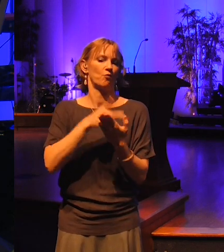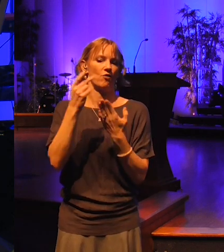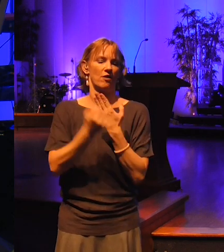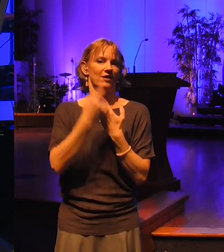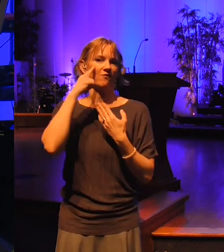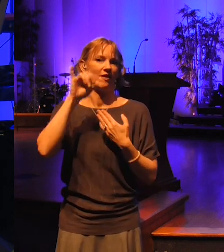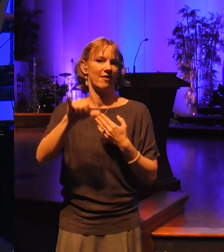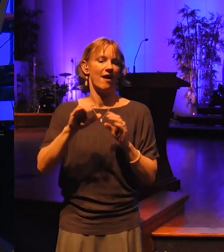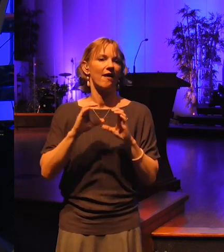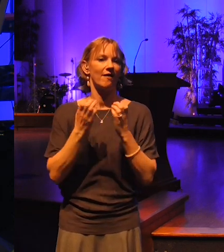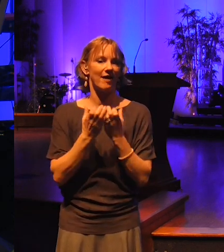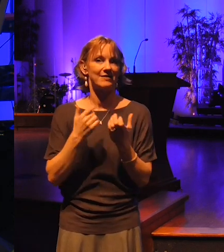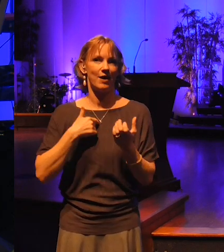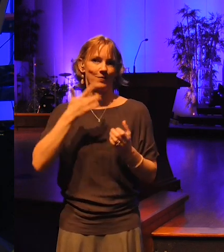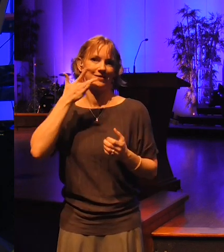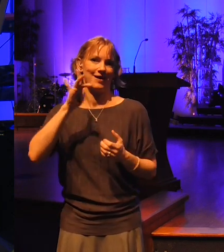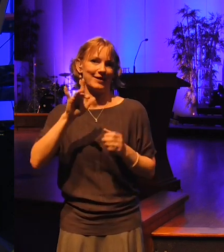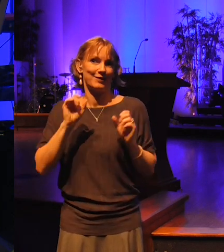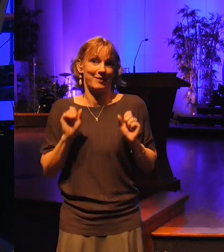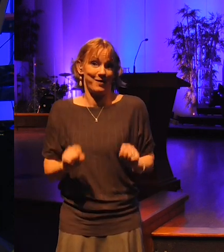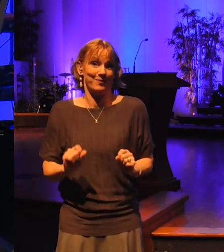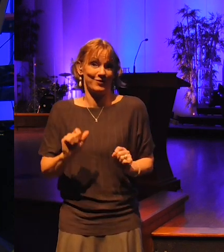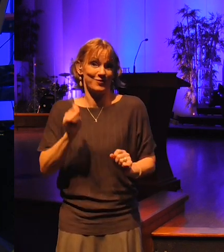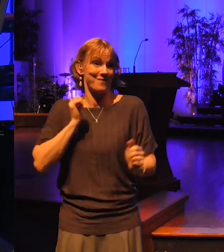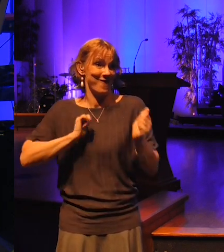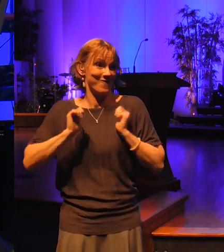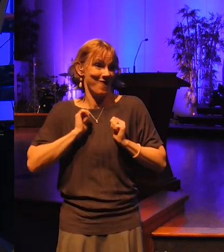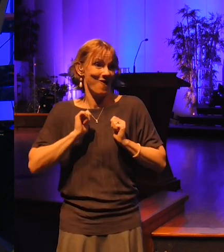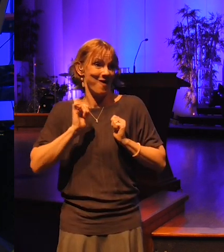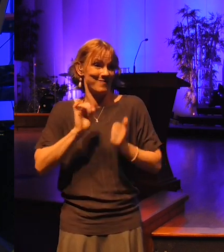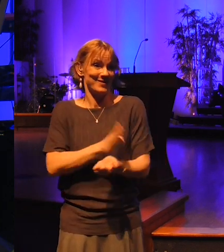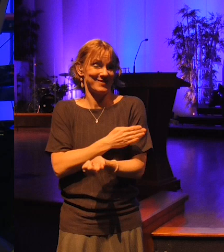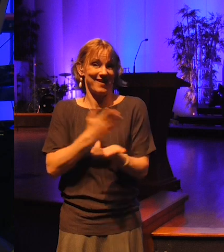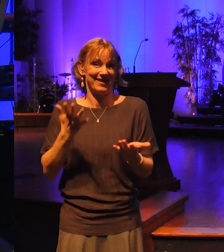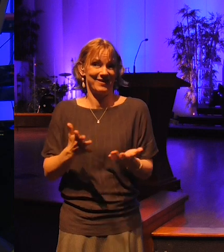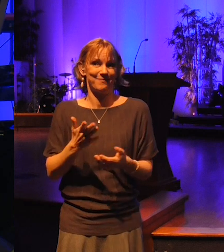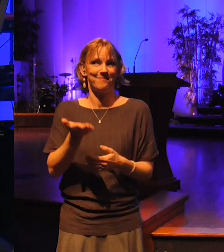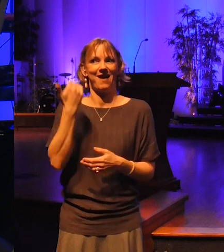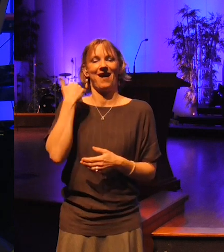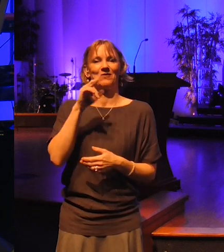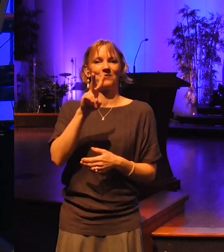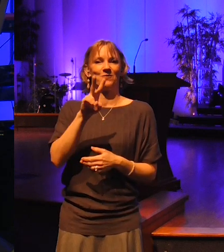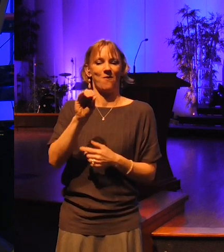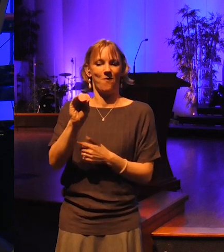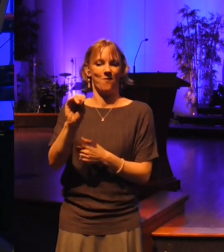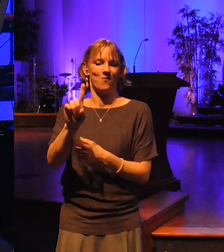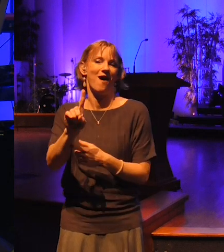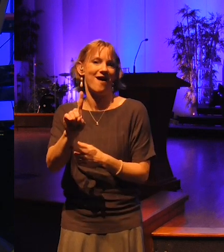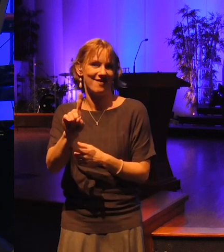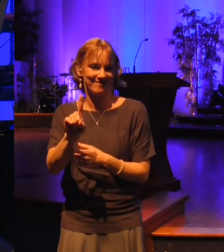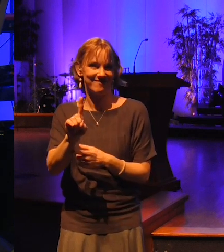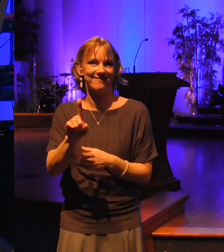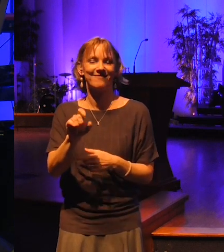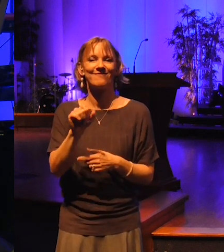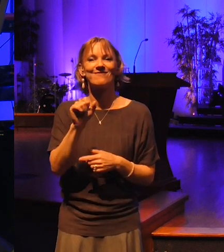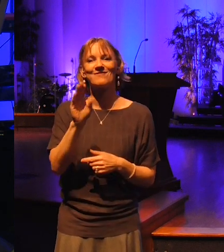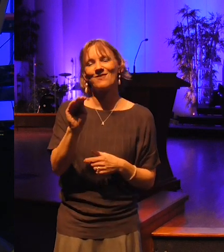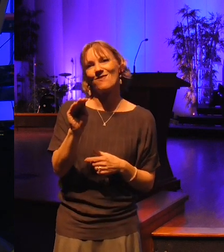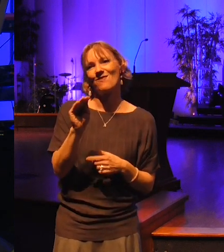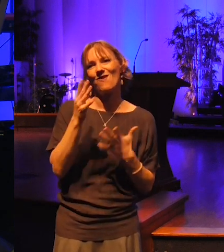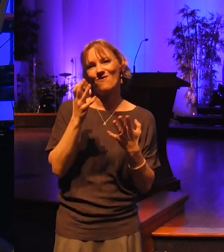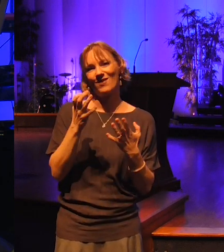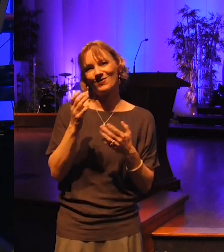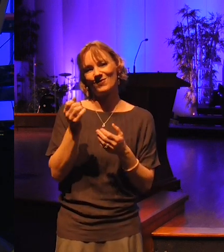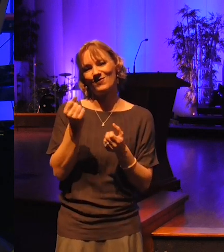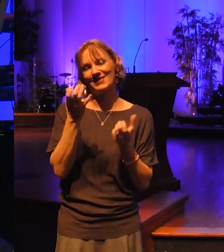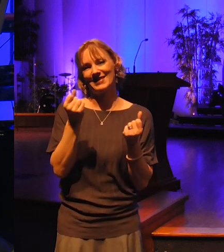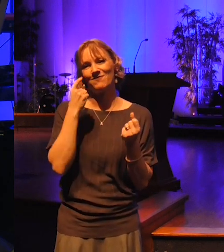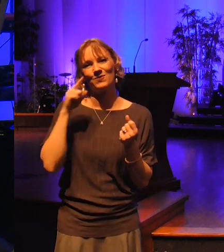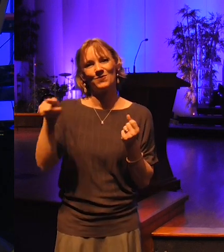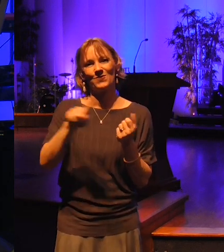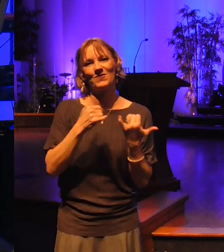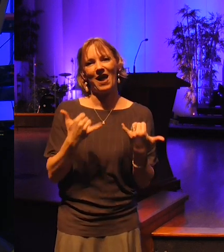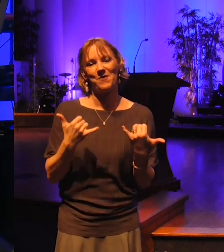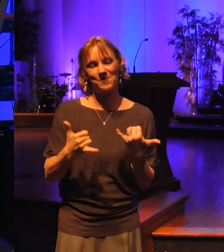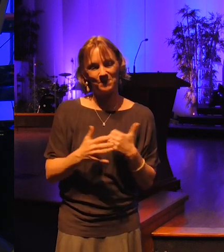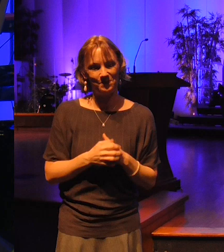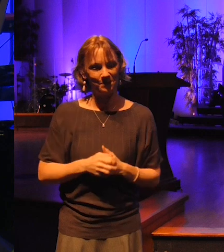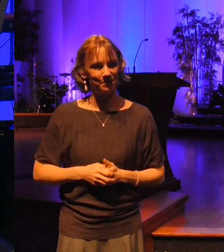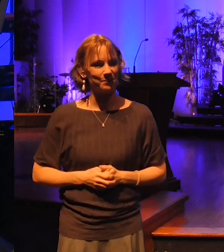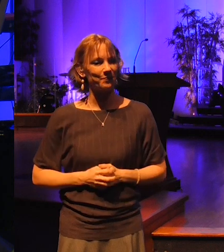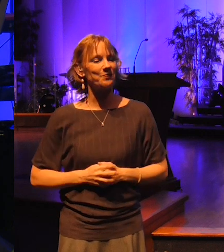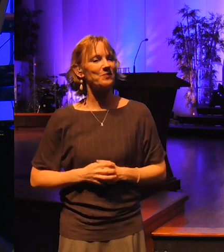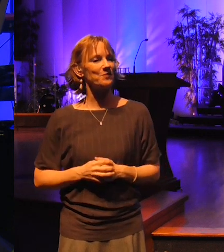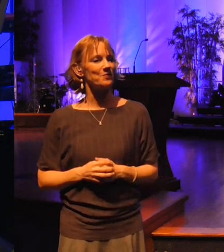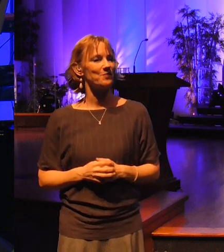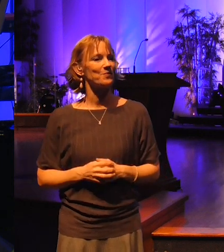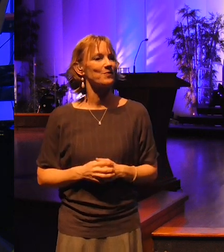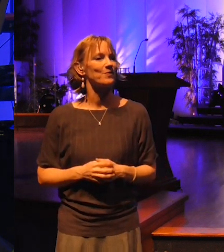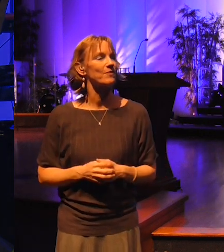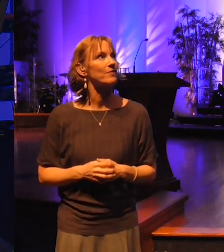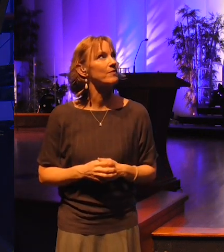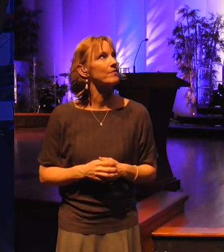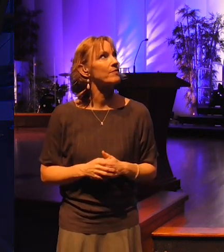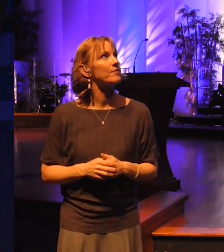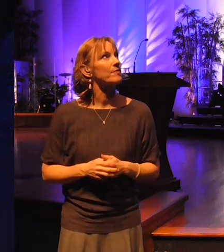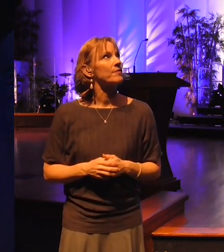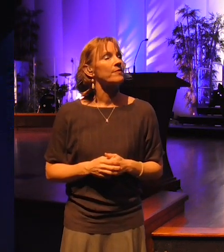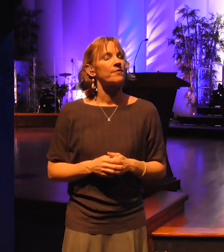I was lucky enough to be able to perform it here back in 2001 um so I'd love to do it for you now